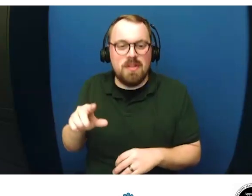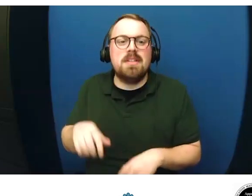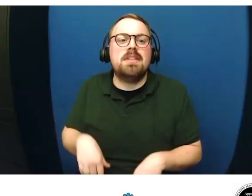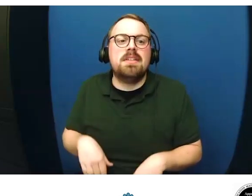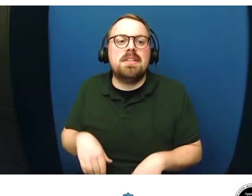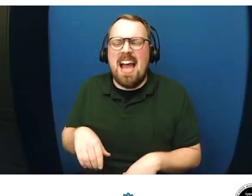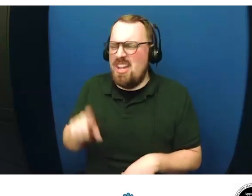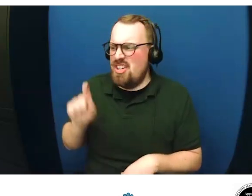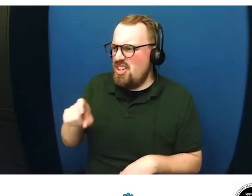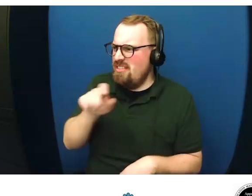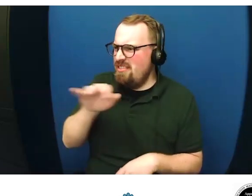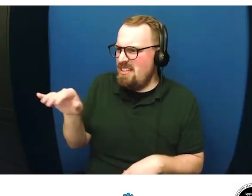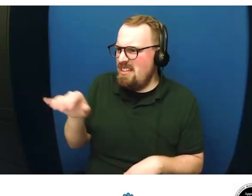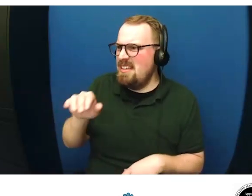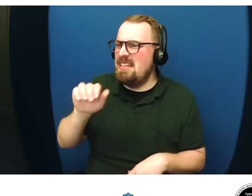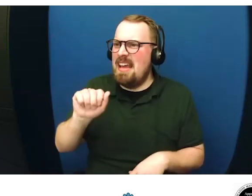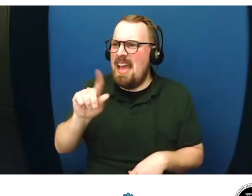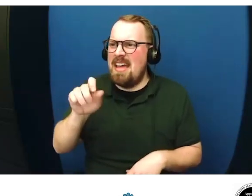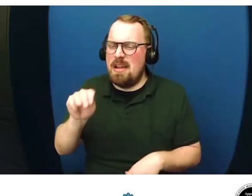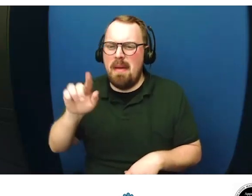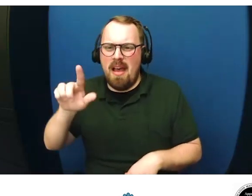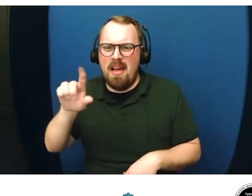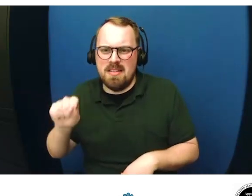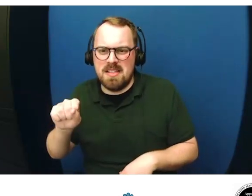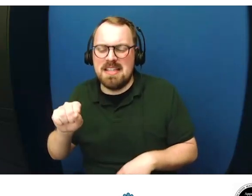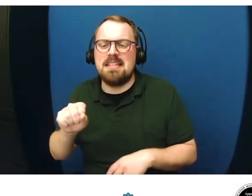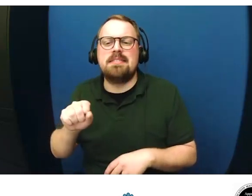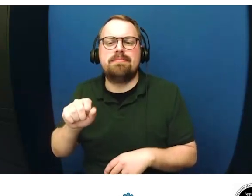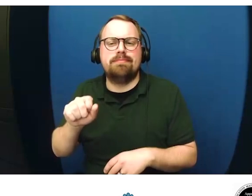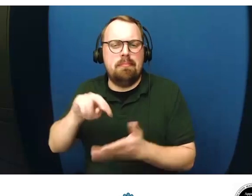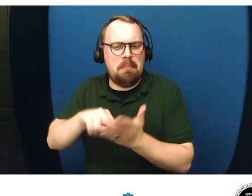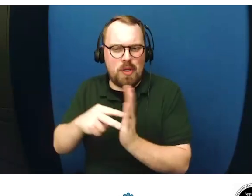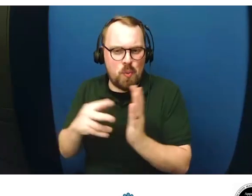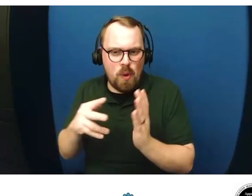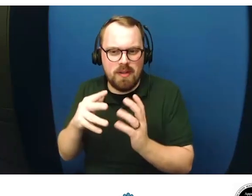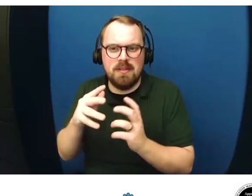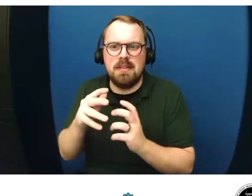I should have written out what that stands for, because I can never remember. Adaptations–No.